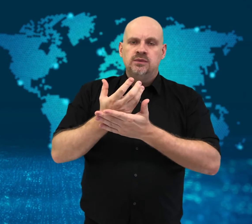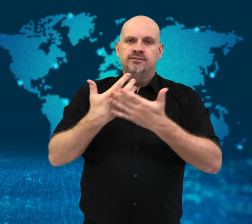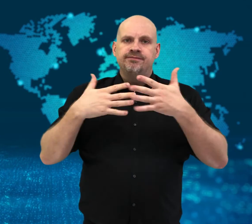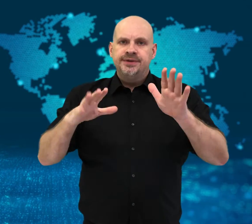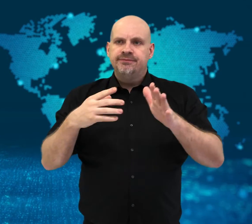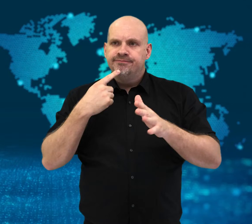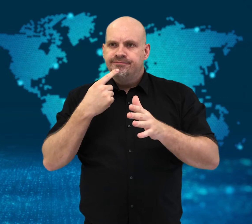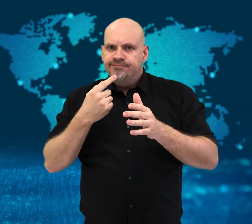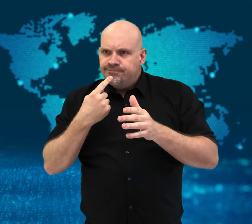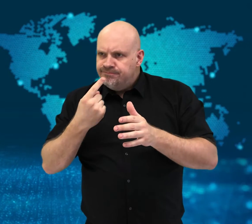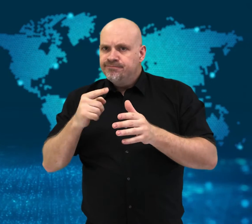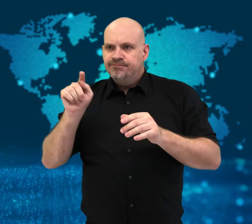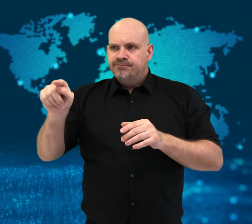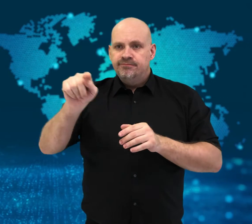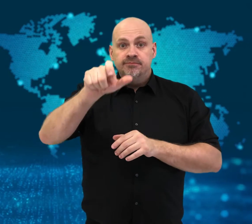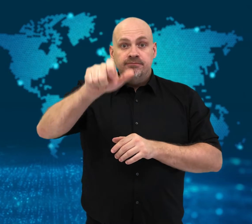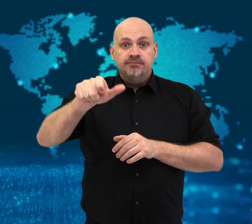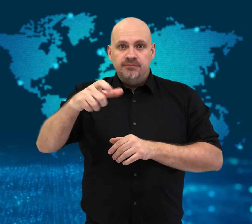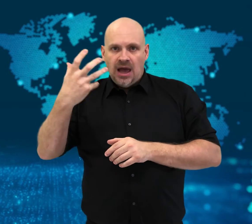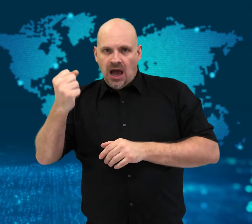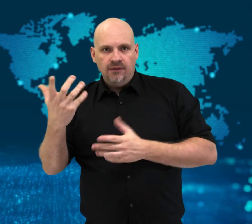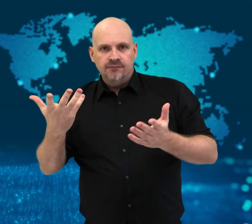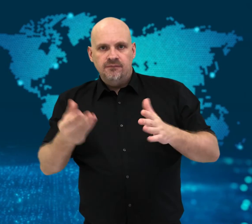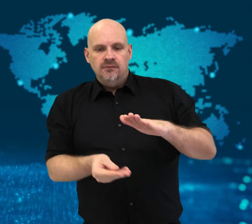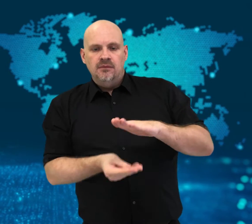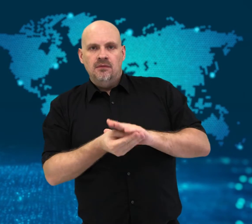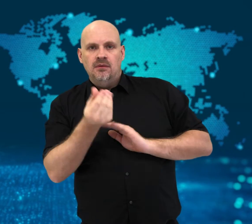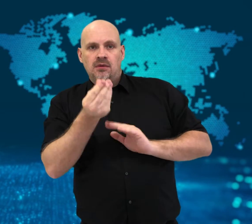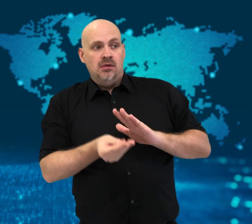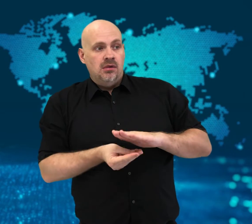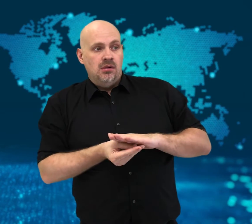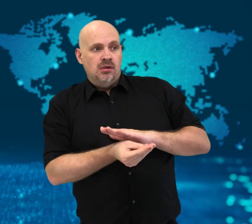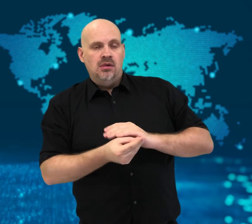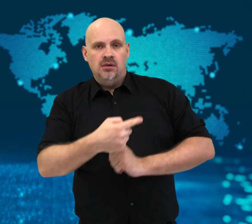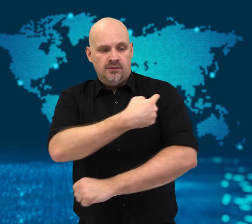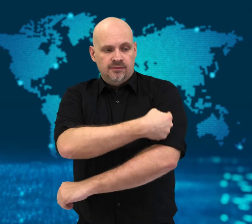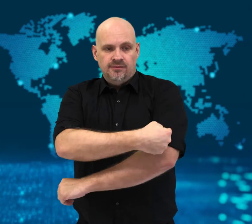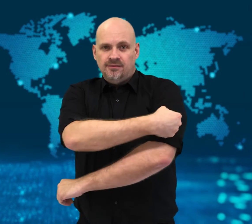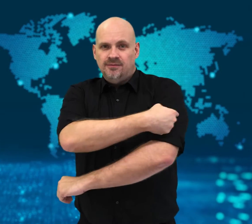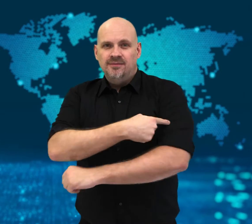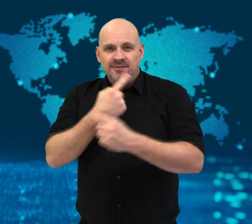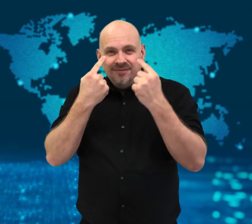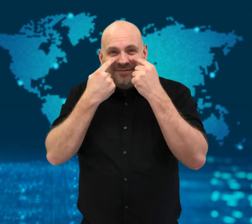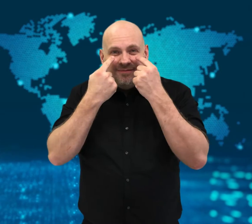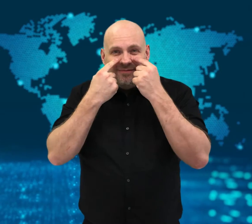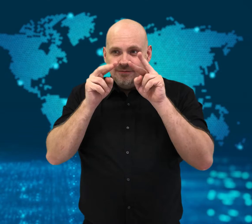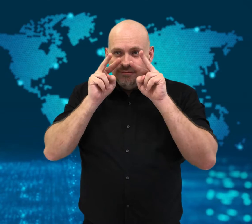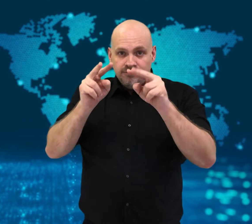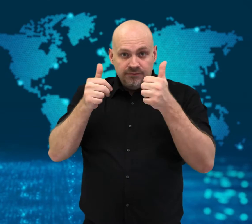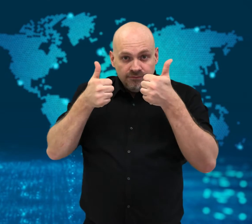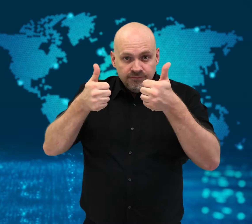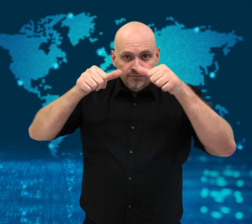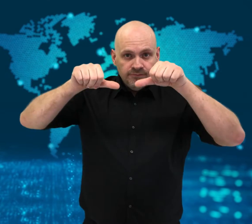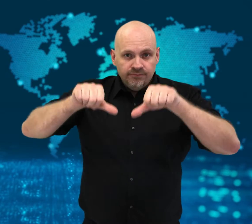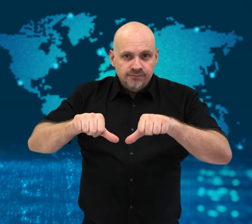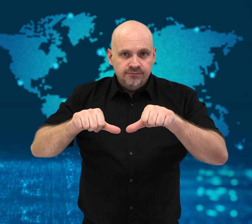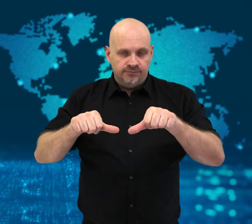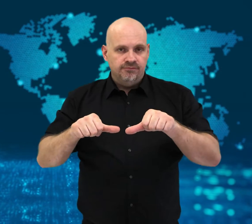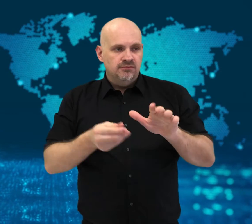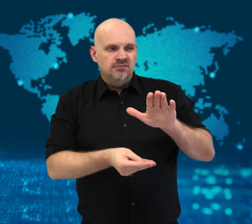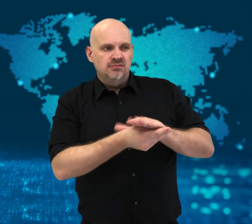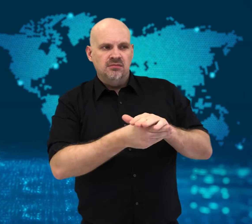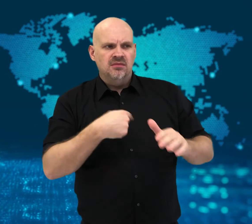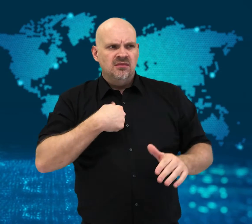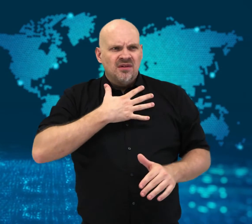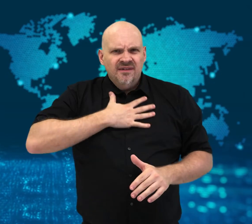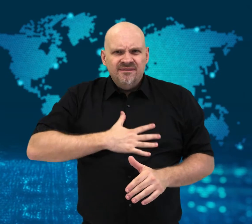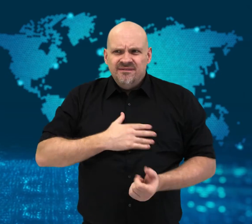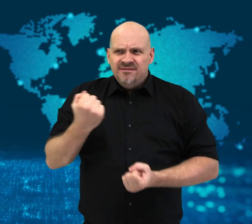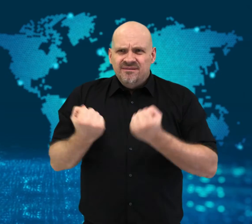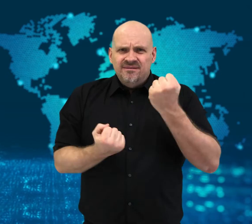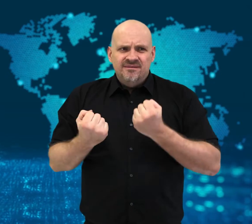News reports say some people bribe eye examiners to get their